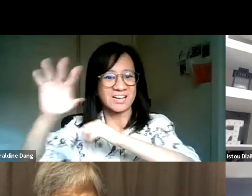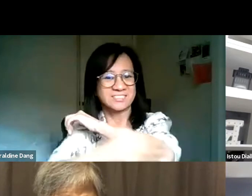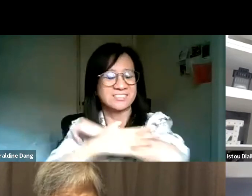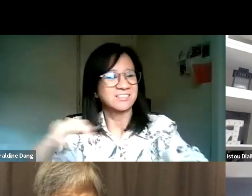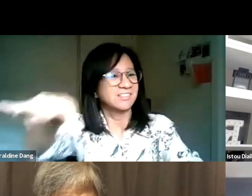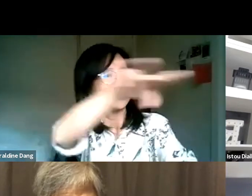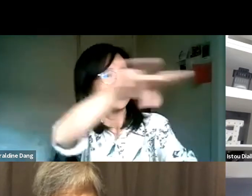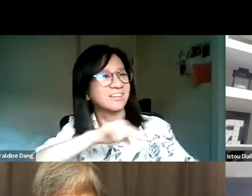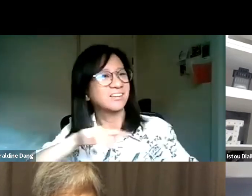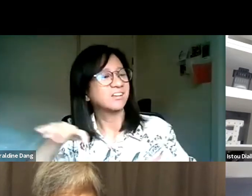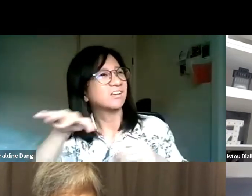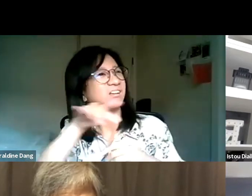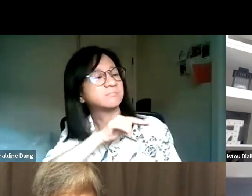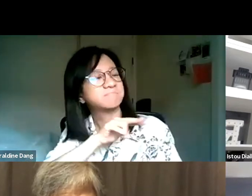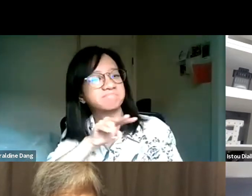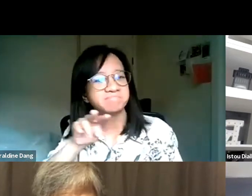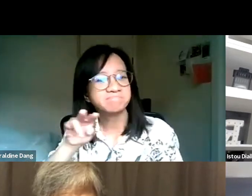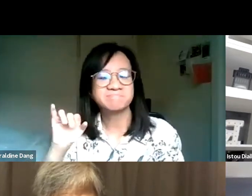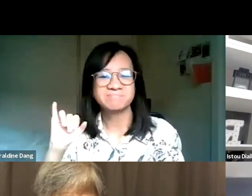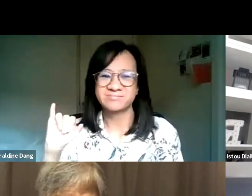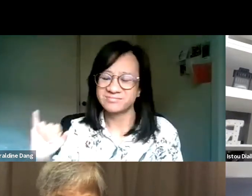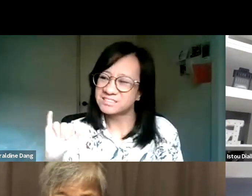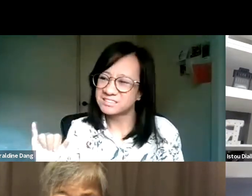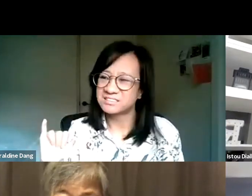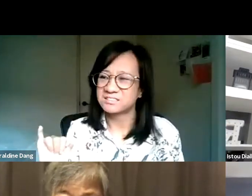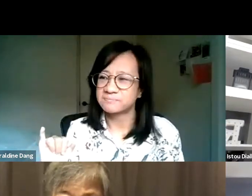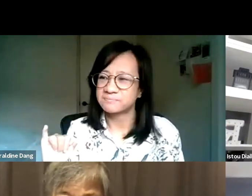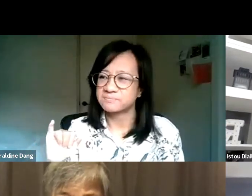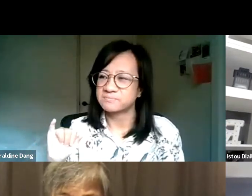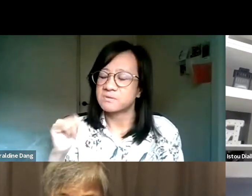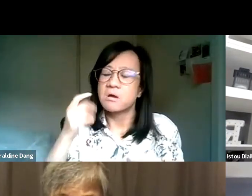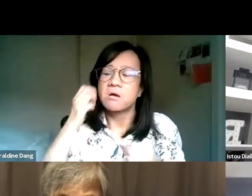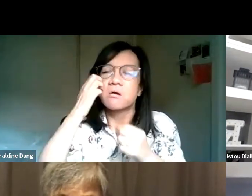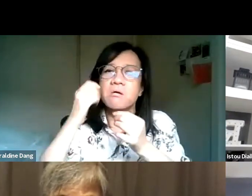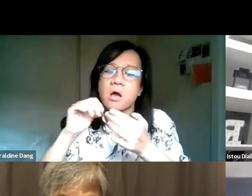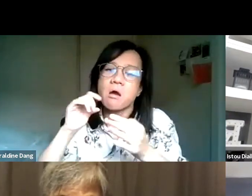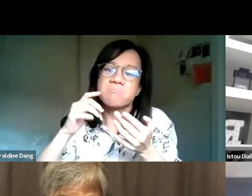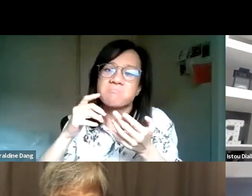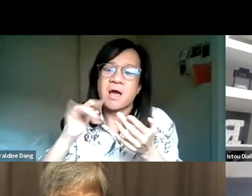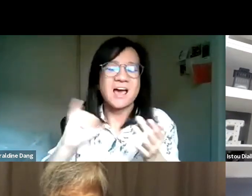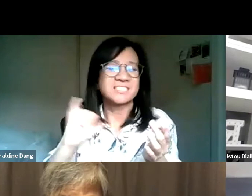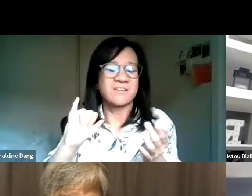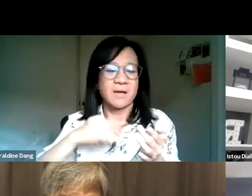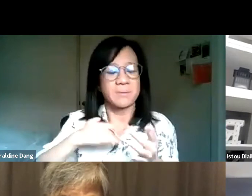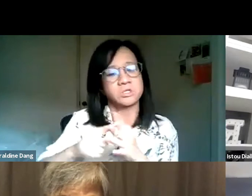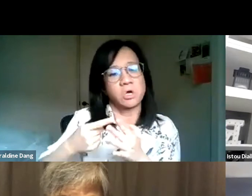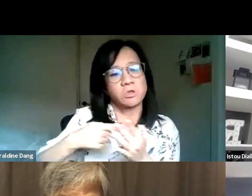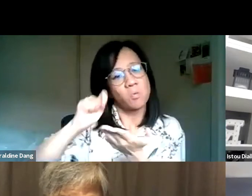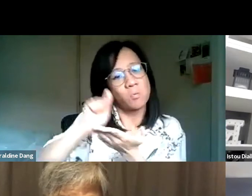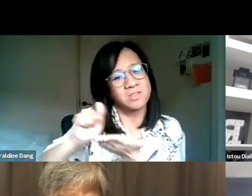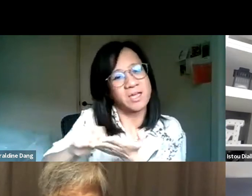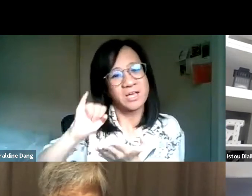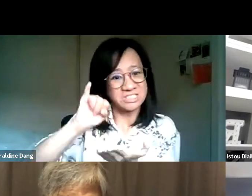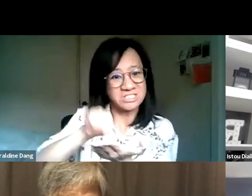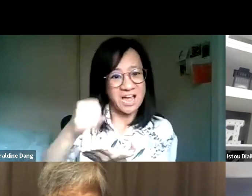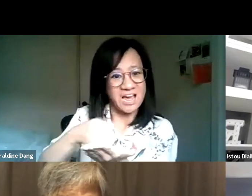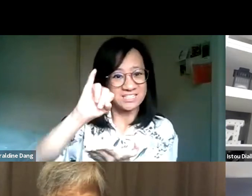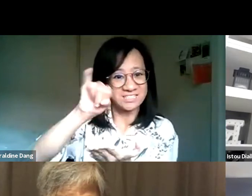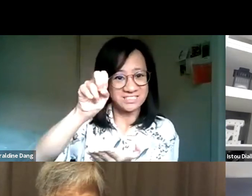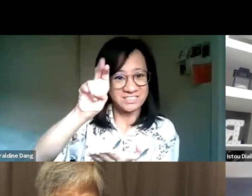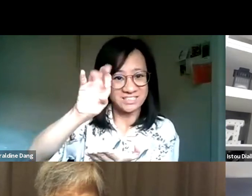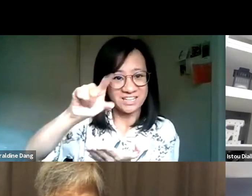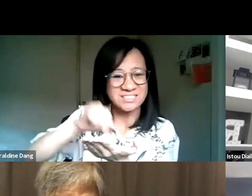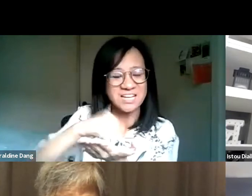So I always was so curious about what people were doing, and did a lot of people watching,